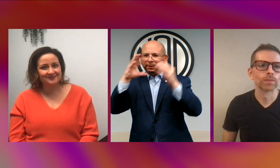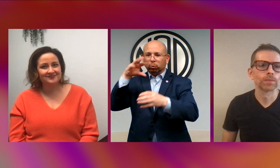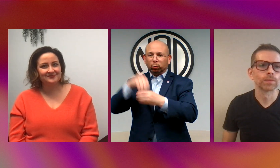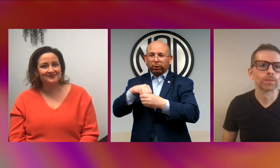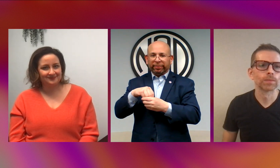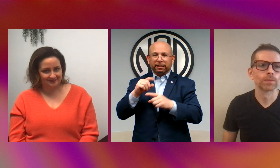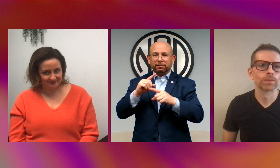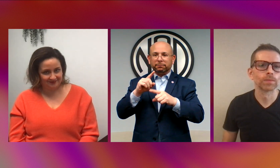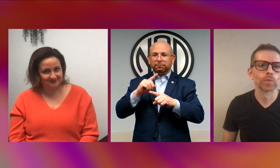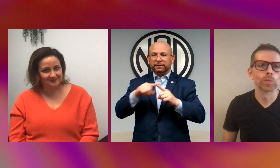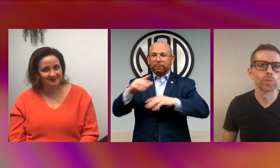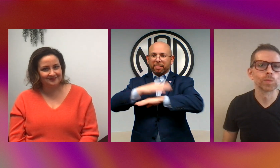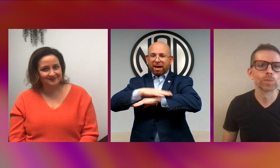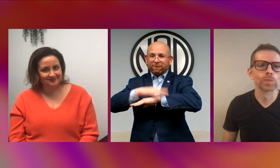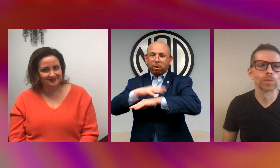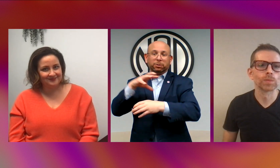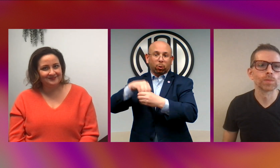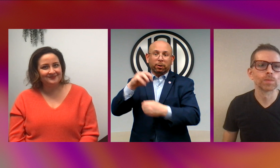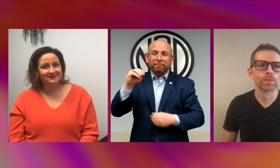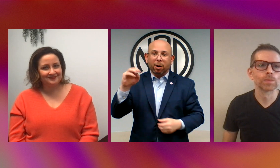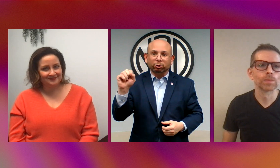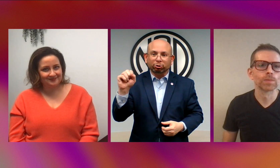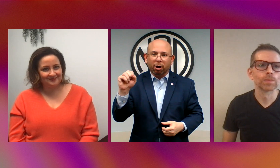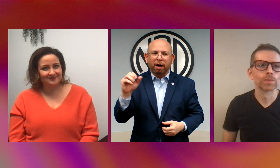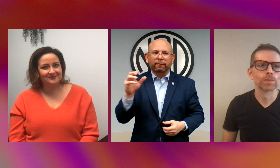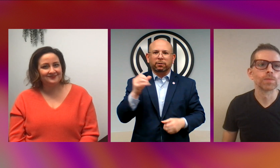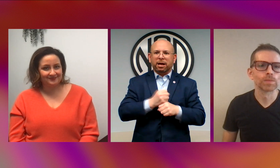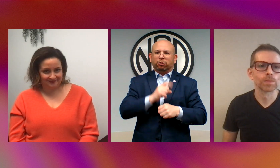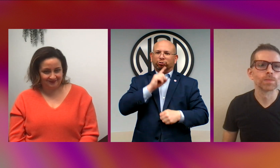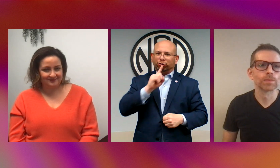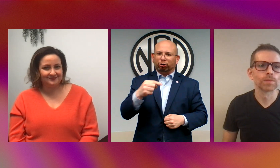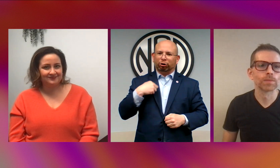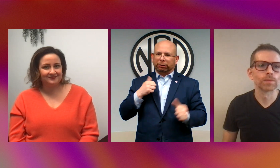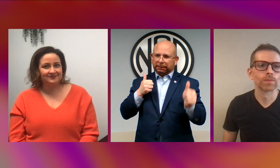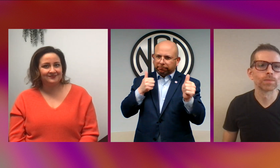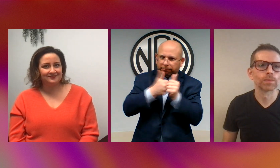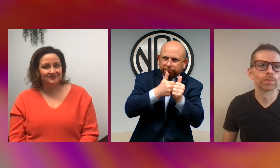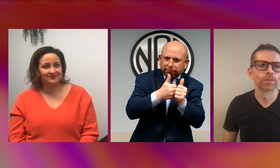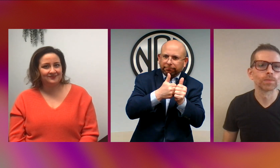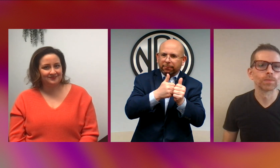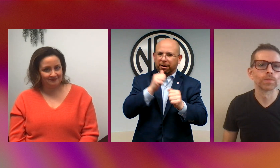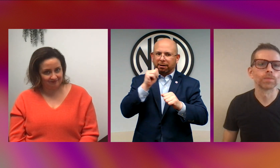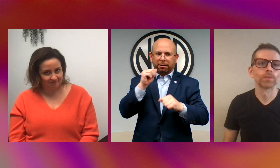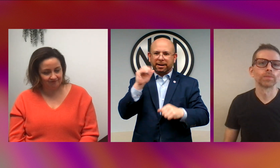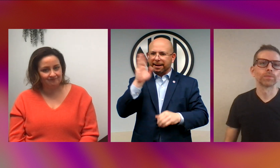are advanced platforms such as Microsoft, to get us into an equitable position and